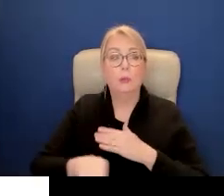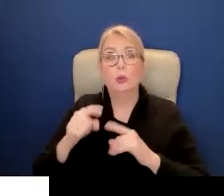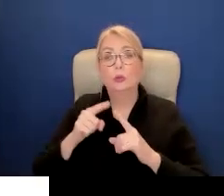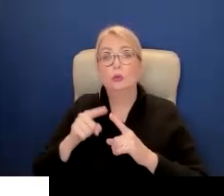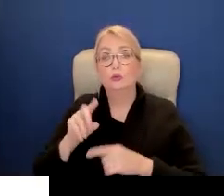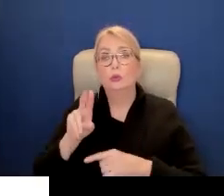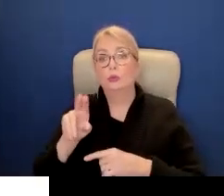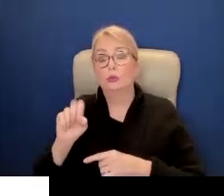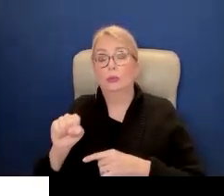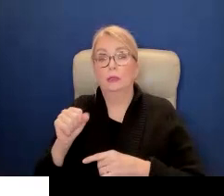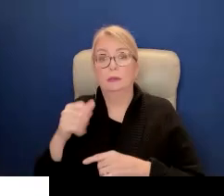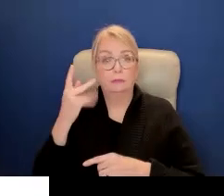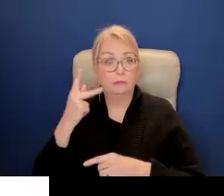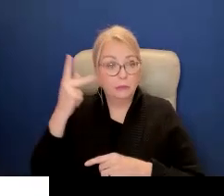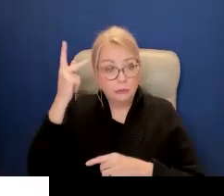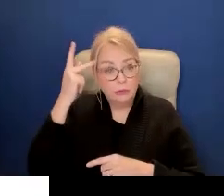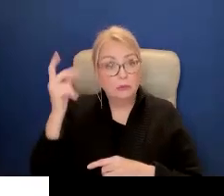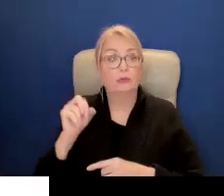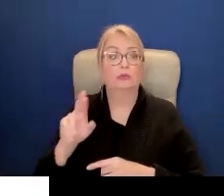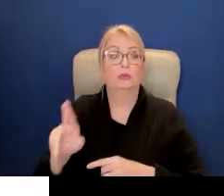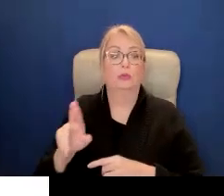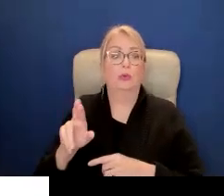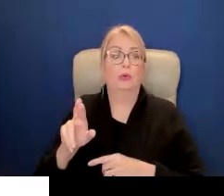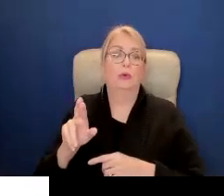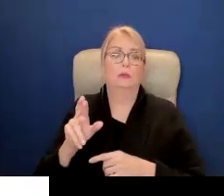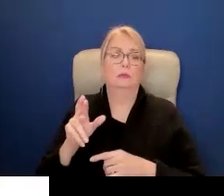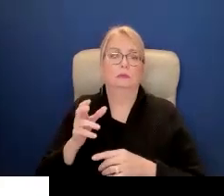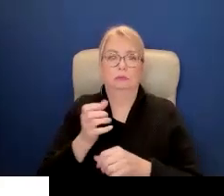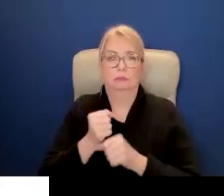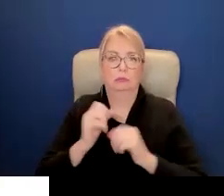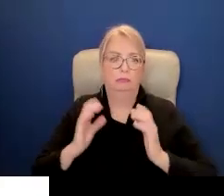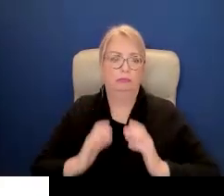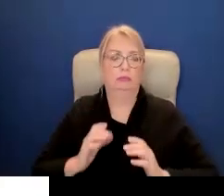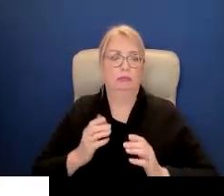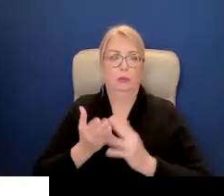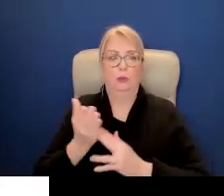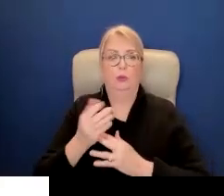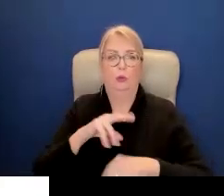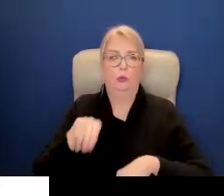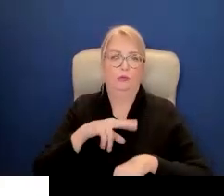or received citizenship through naturalization. In some cases, the naturalization process of